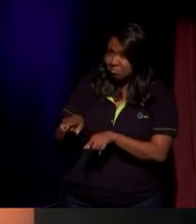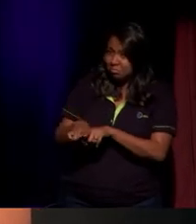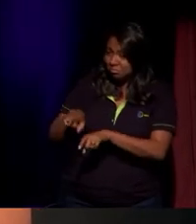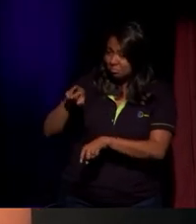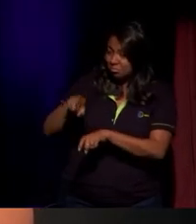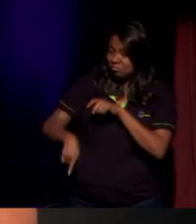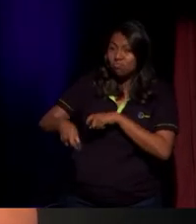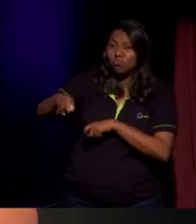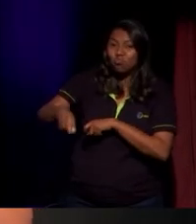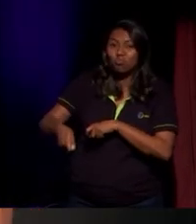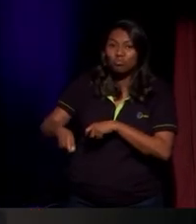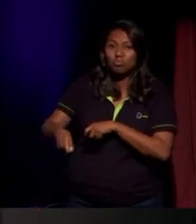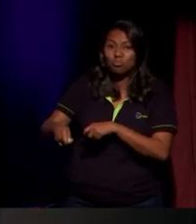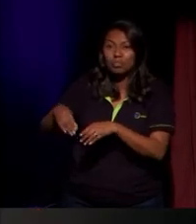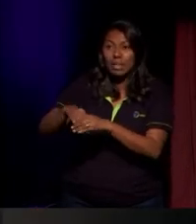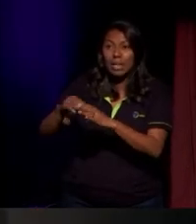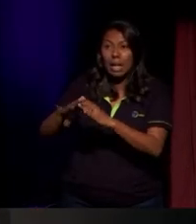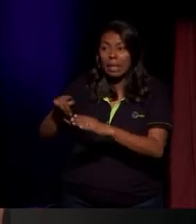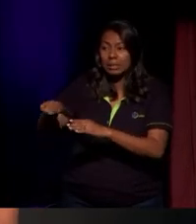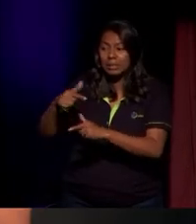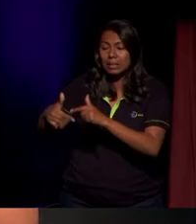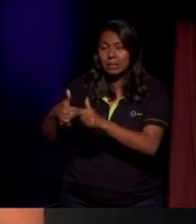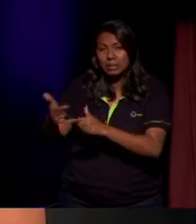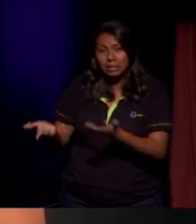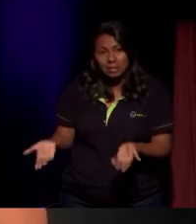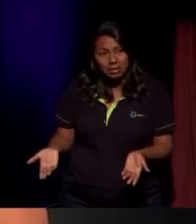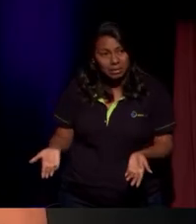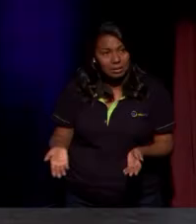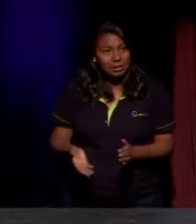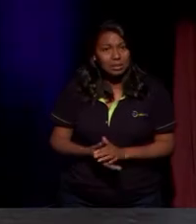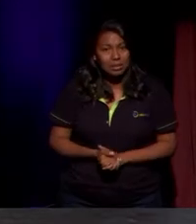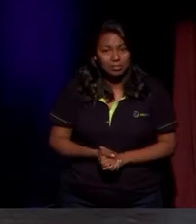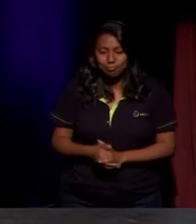in the houses where they work, and have nothing to protect them.